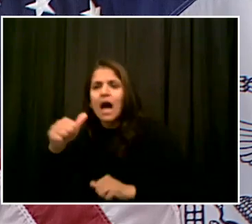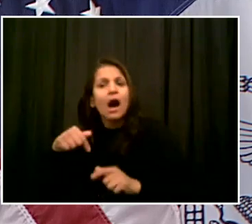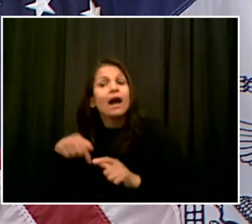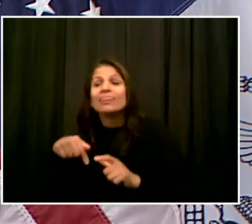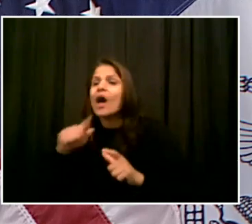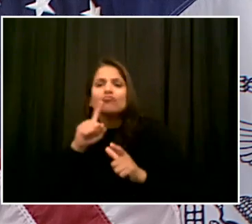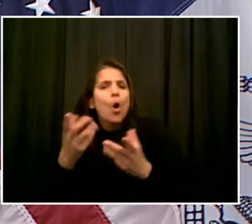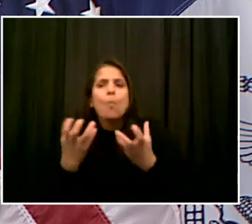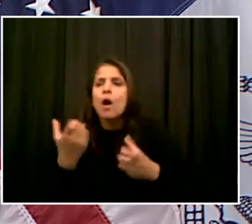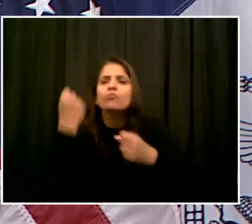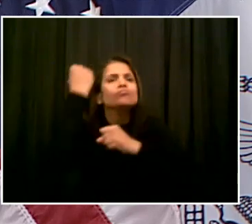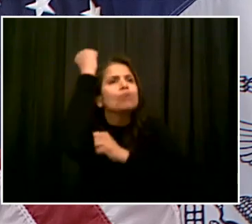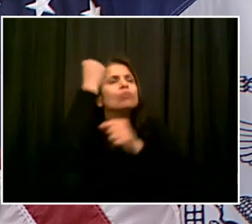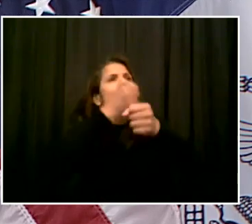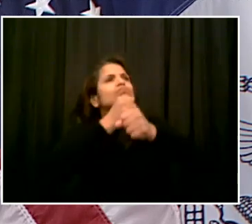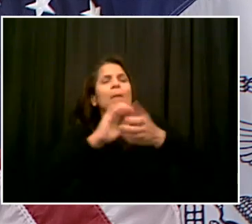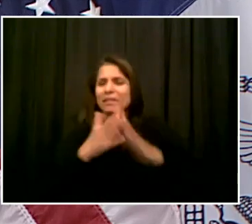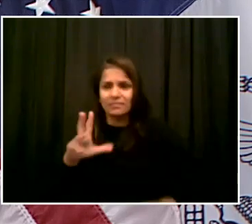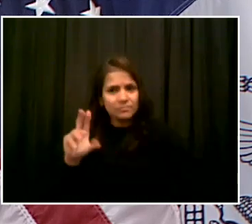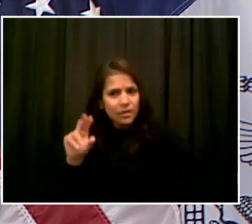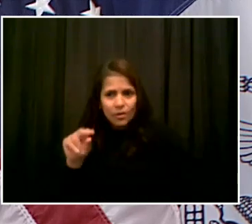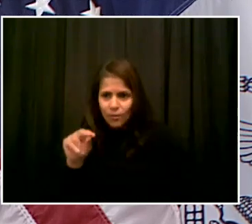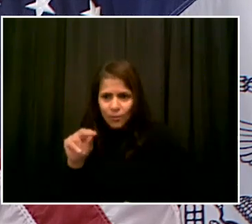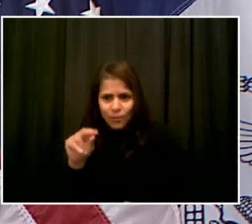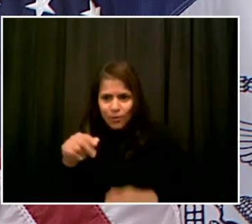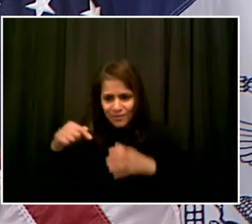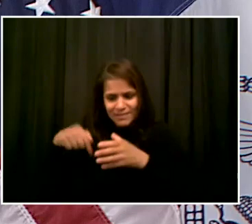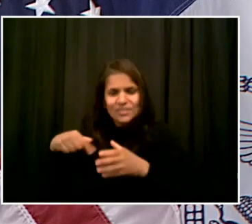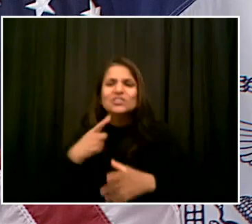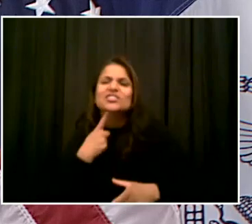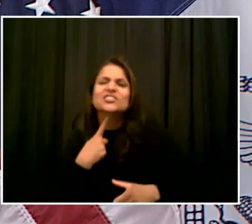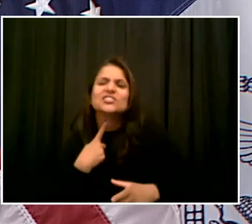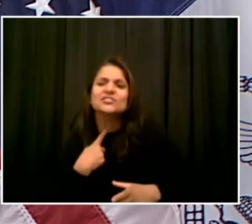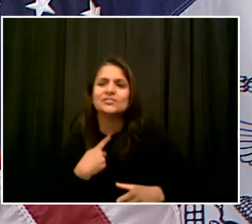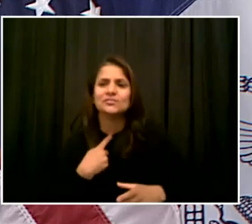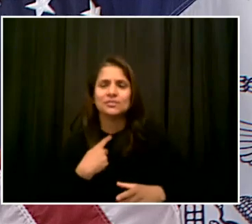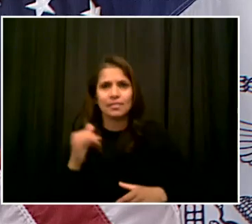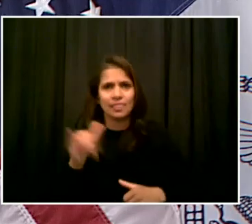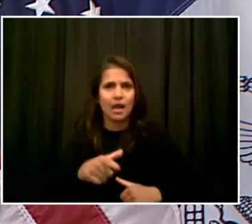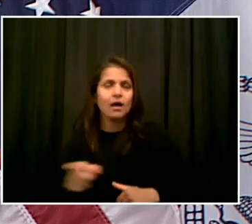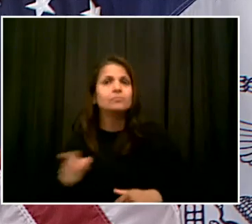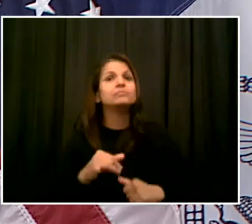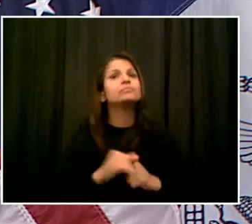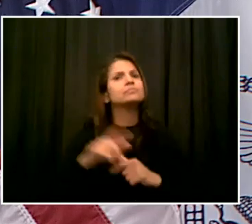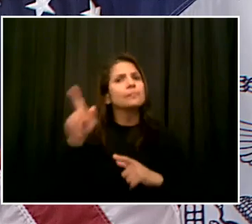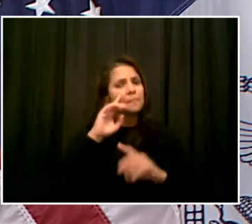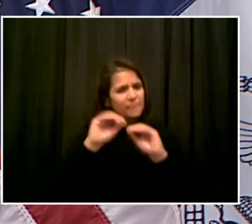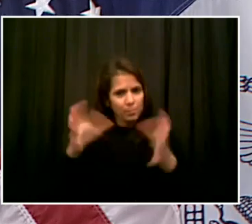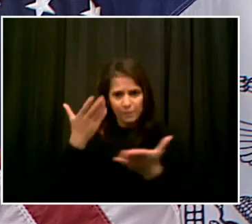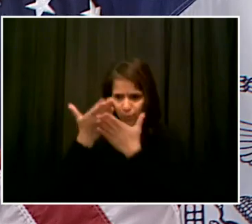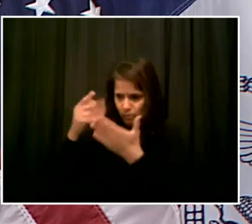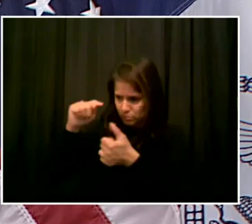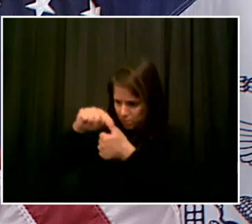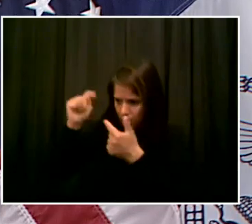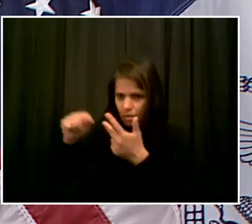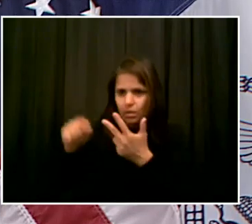THAT IS NOT LOOKING VERY HARD AND NOTHING ABOUT YOU, BUT JUST SYIANG IN GENERAL, WE'RE SEEING IT OVER AND OVER AND